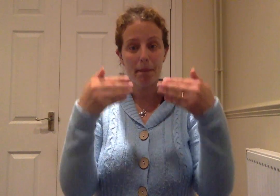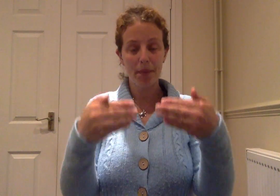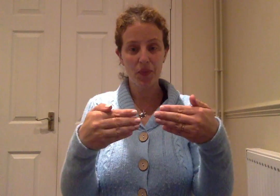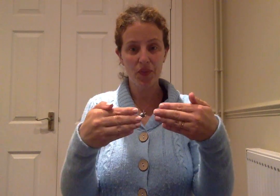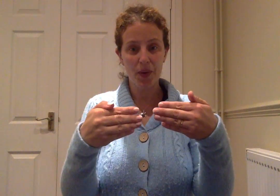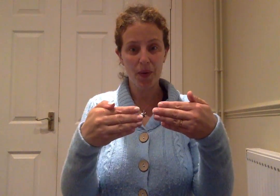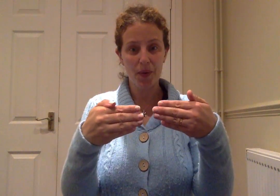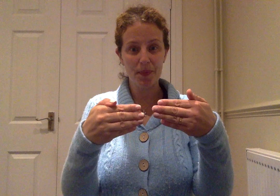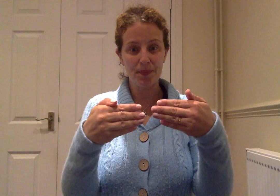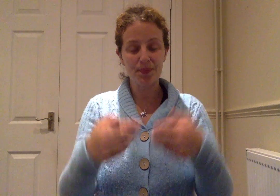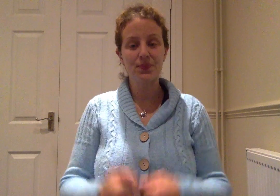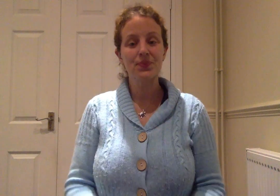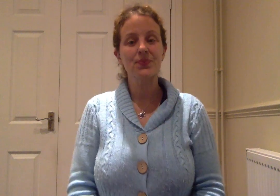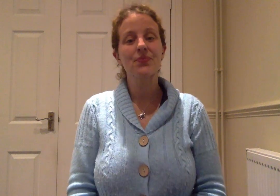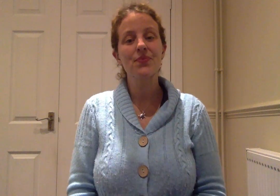Moving on.